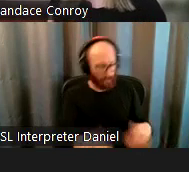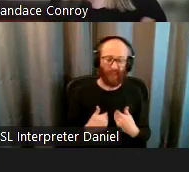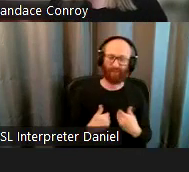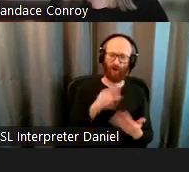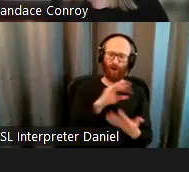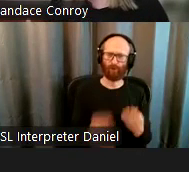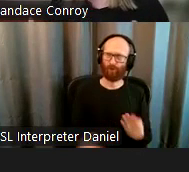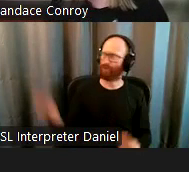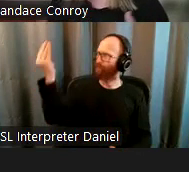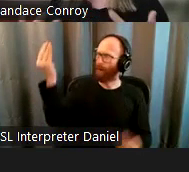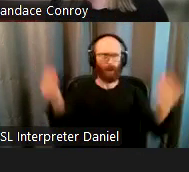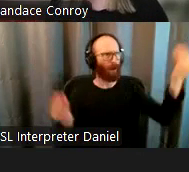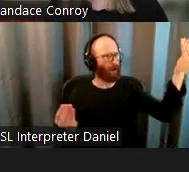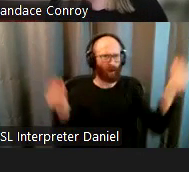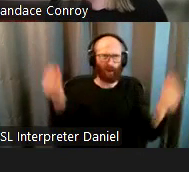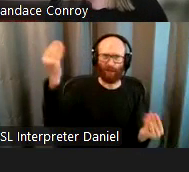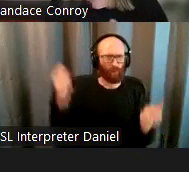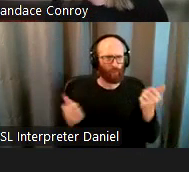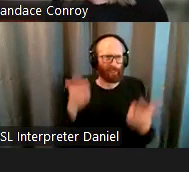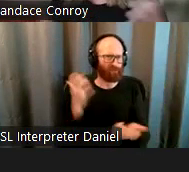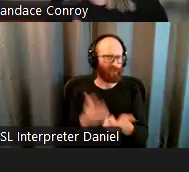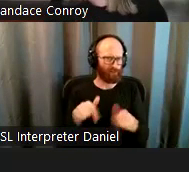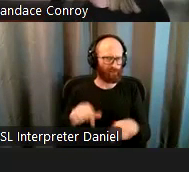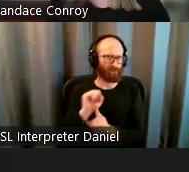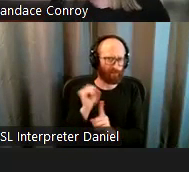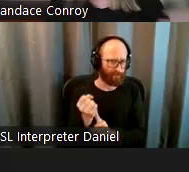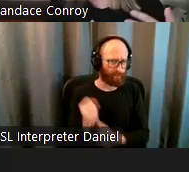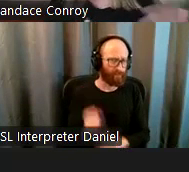about which one might fit, prompts those questions. Grab those visuals. We've got